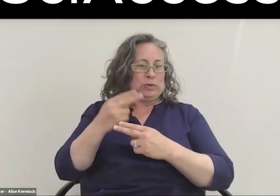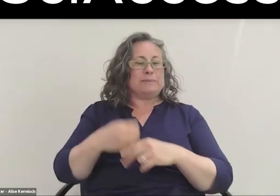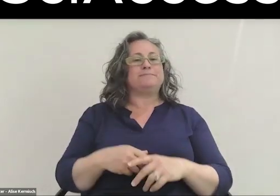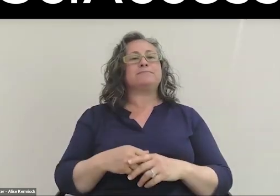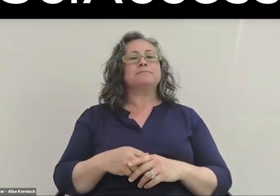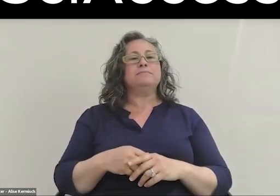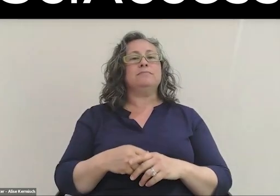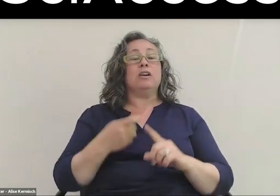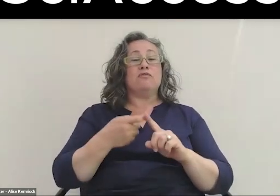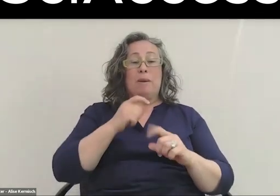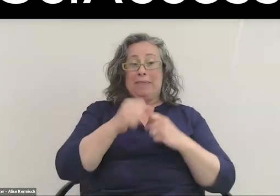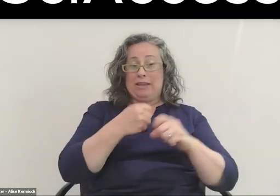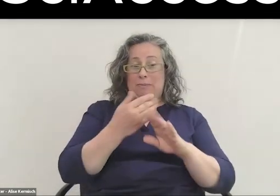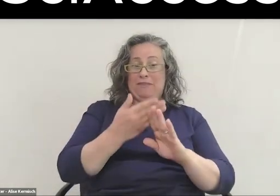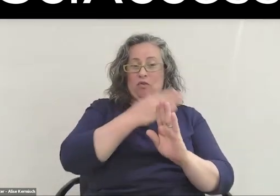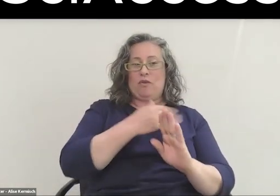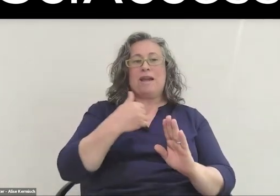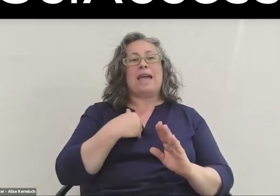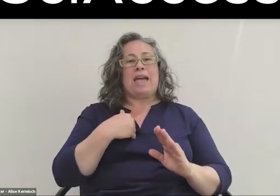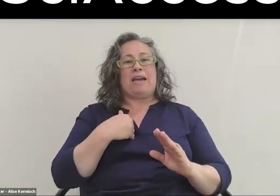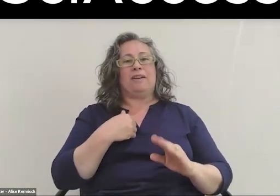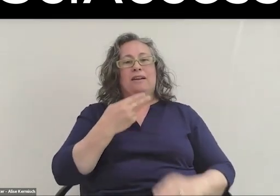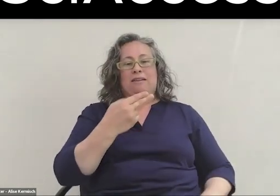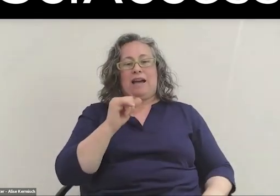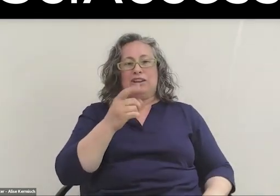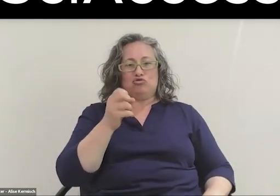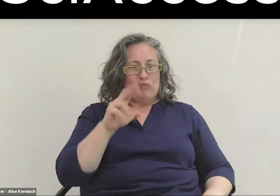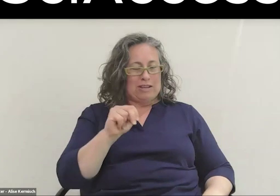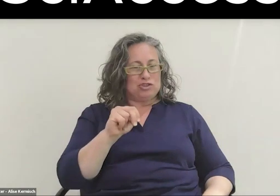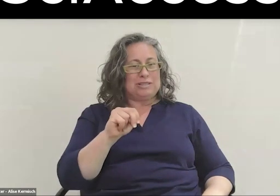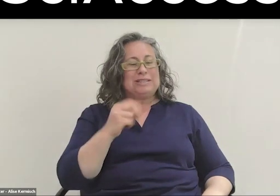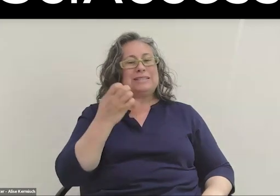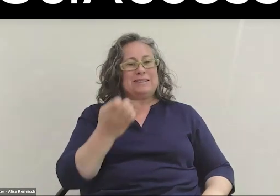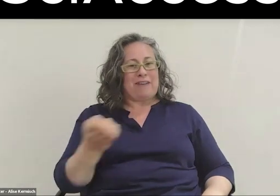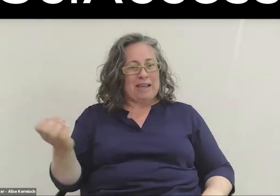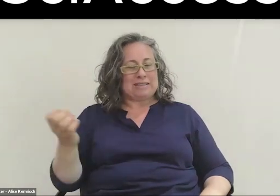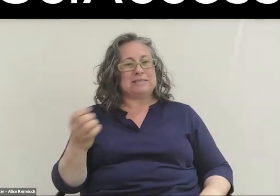From the year before, there's a hydration device for Danny's service dog, Cory.